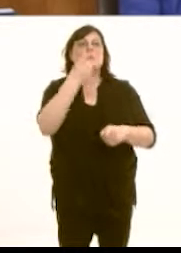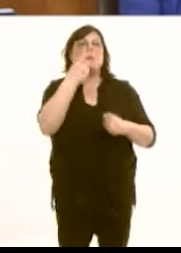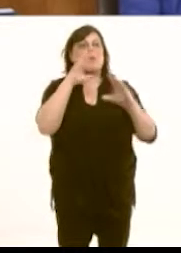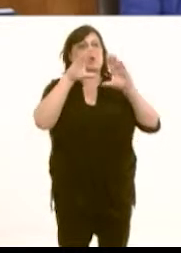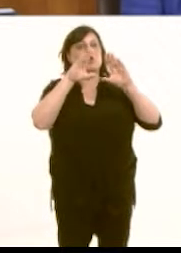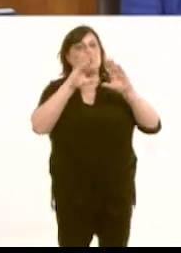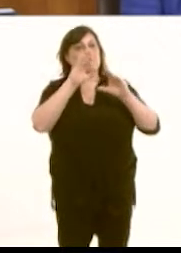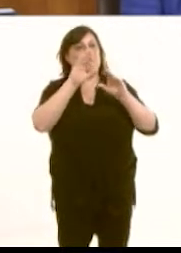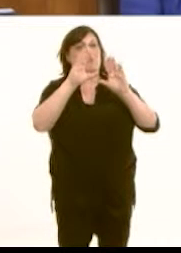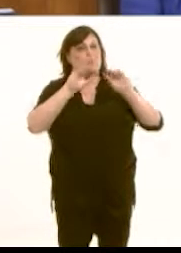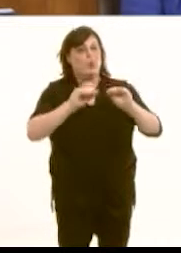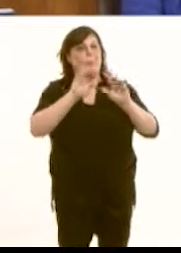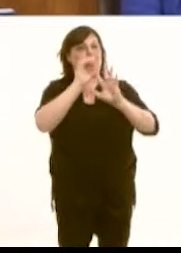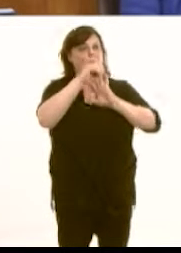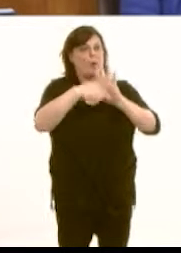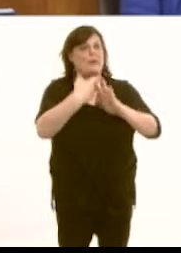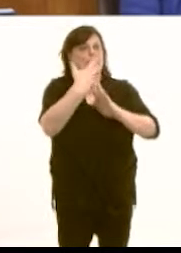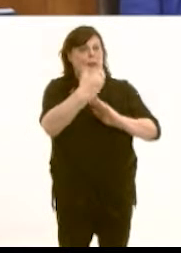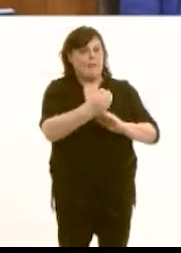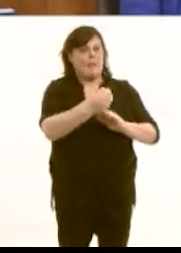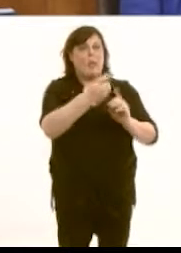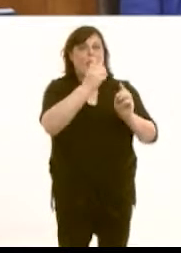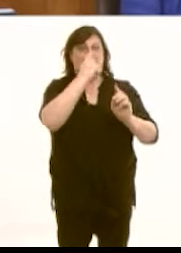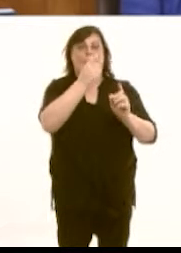emergency supplies of medicines and reviews of medicines.